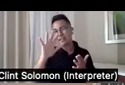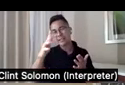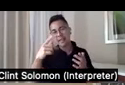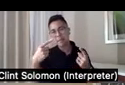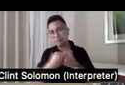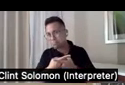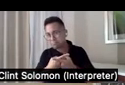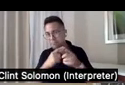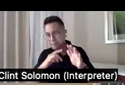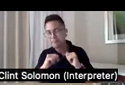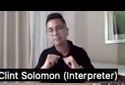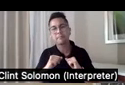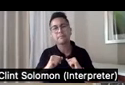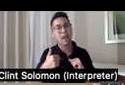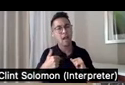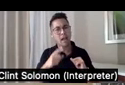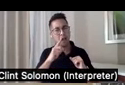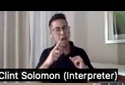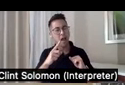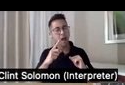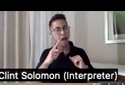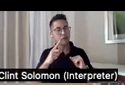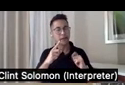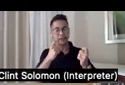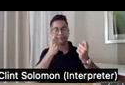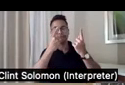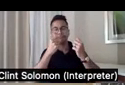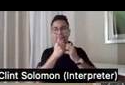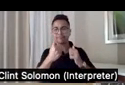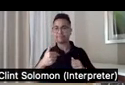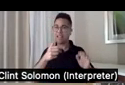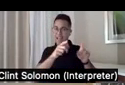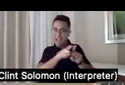and i really identify that with this as a parent and it really helps me with any assumptions i